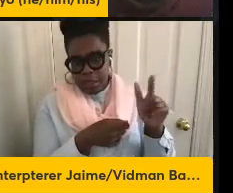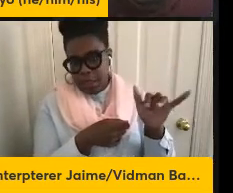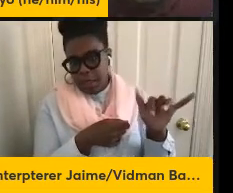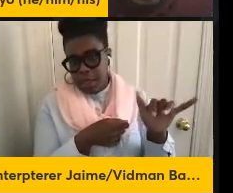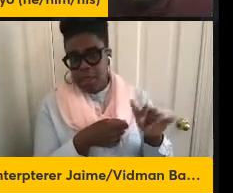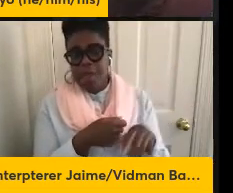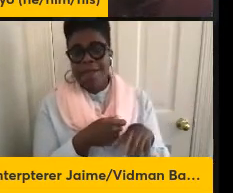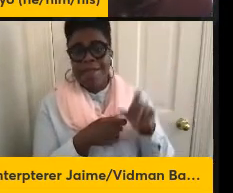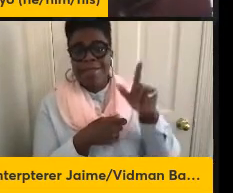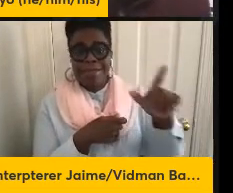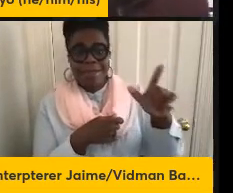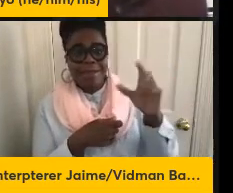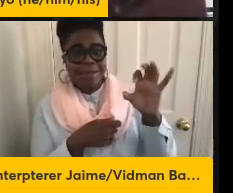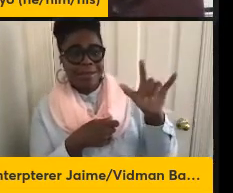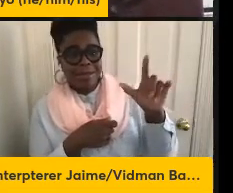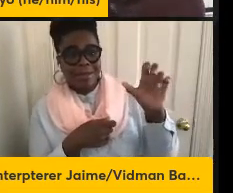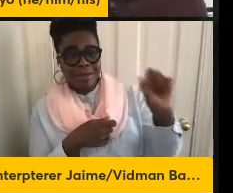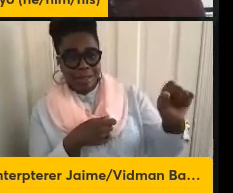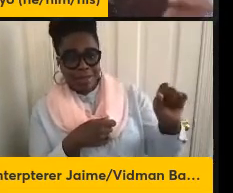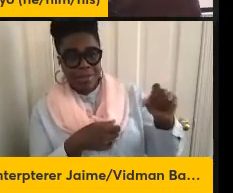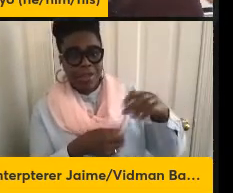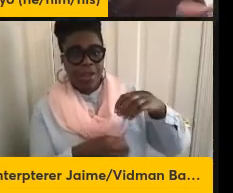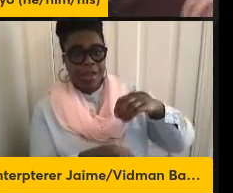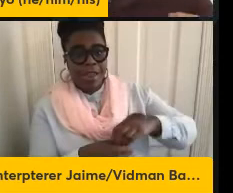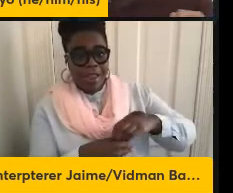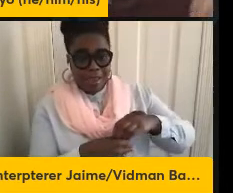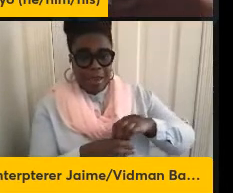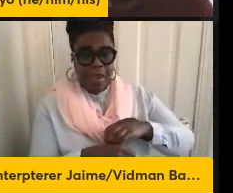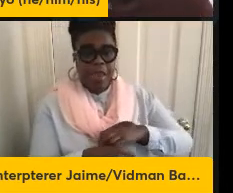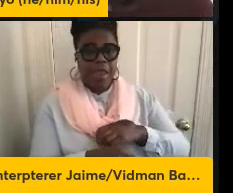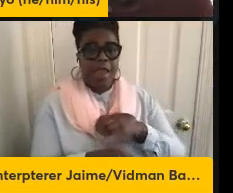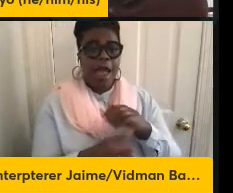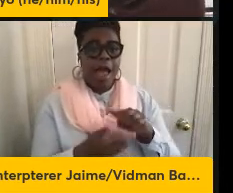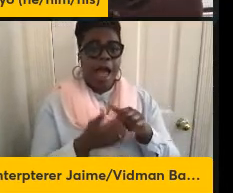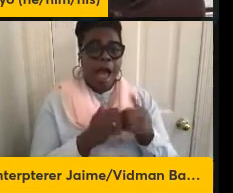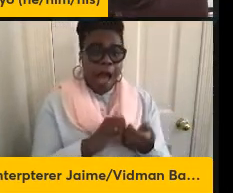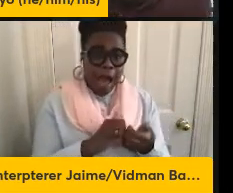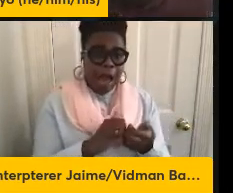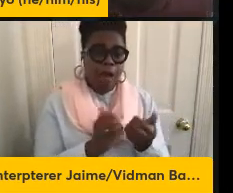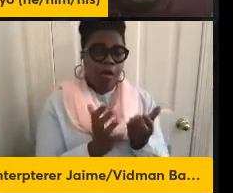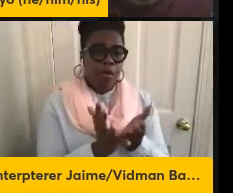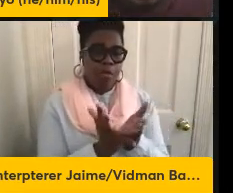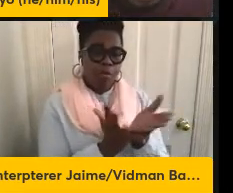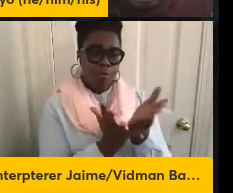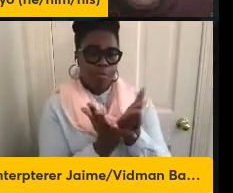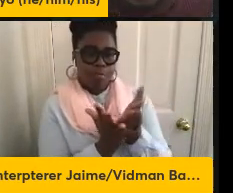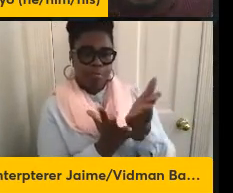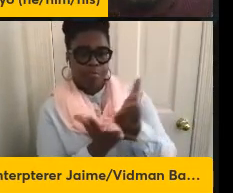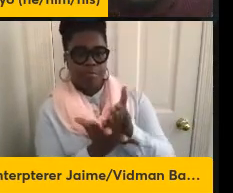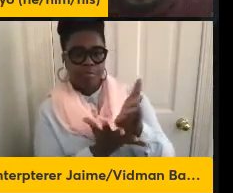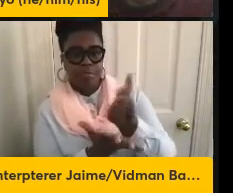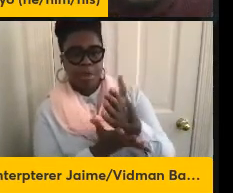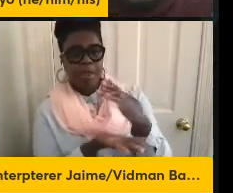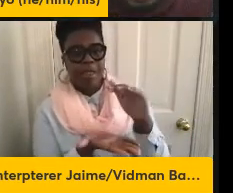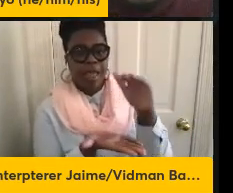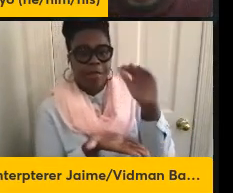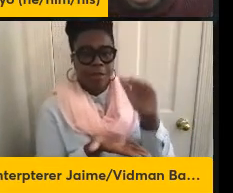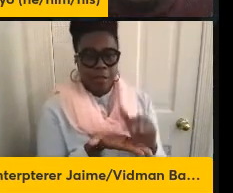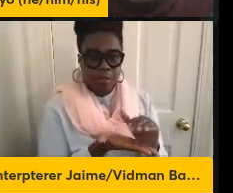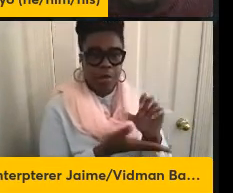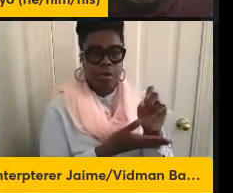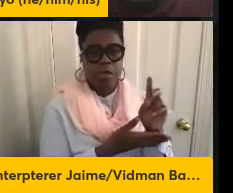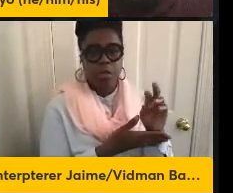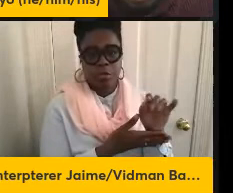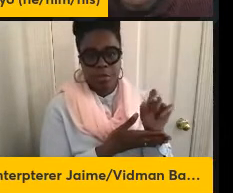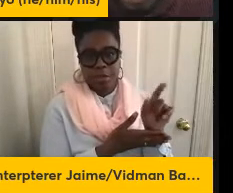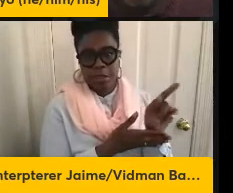significantly perturbed in the ramification or how branch they are, they have a smaller Soma size, they have a reduced